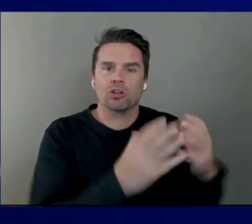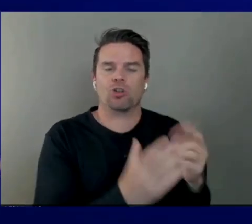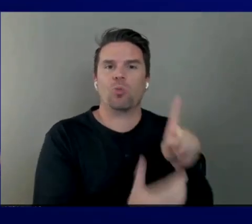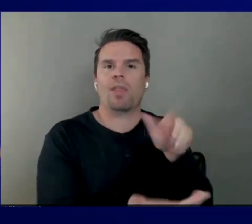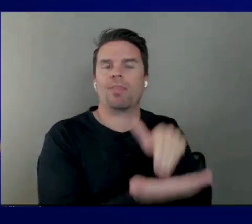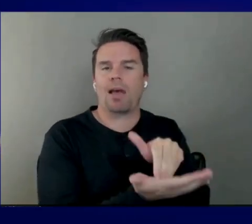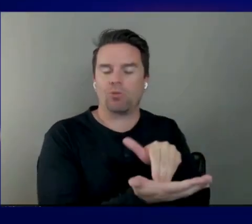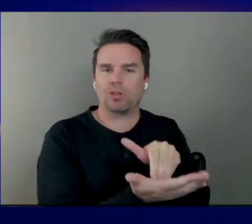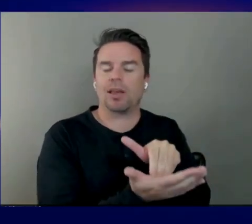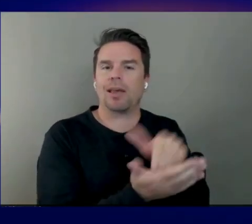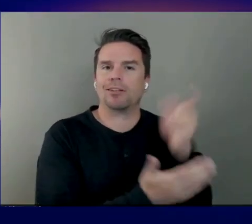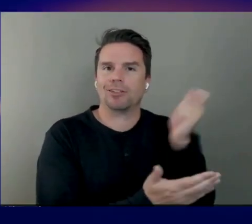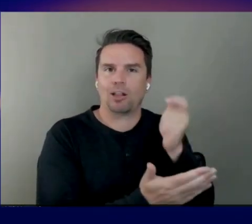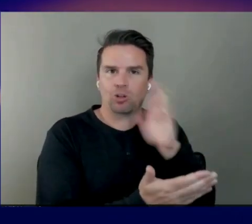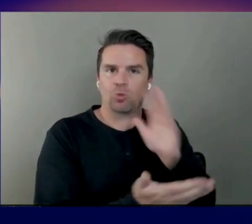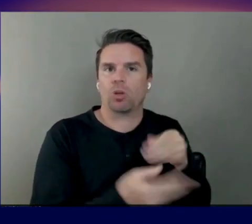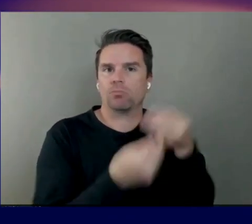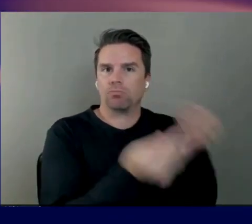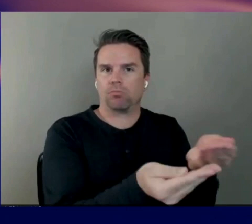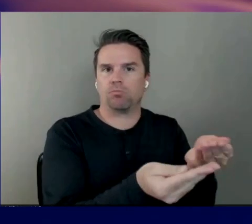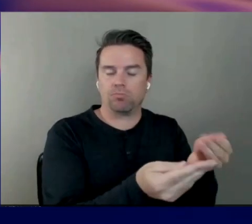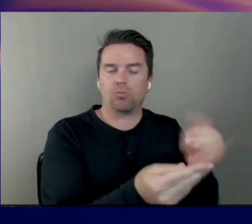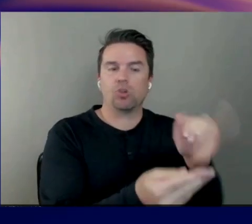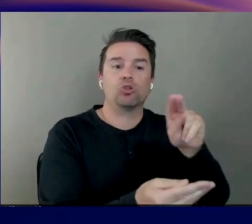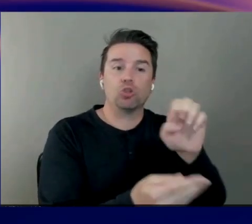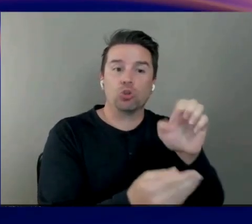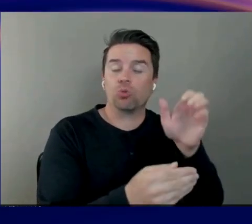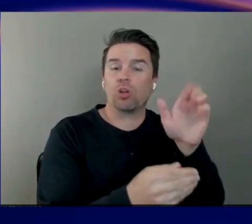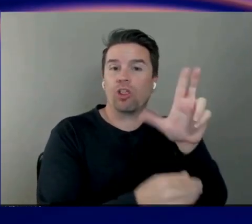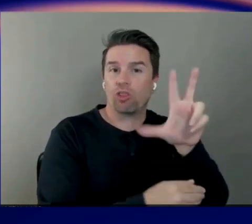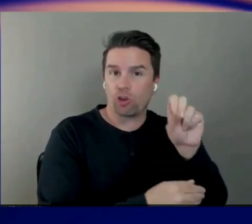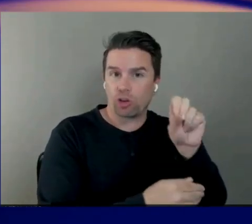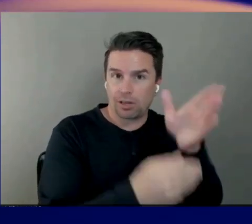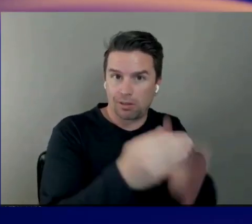The next cohort starts up immediately after and runs until September 30th.